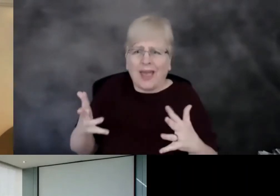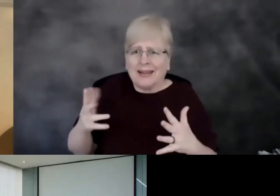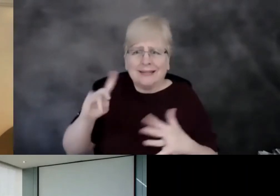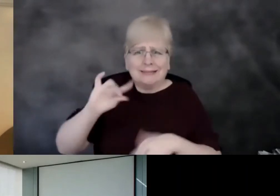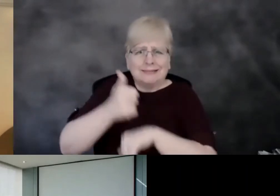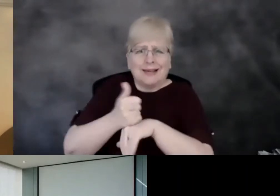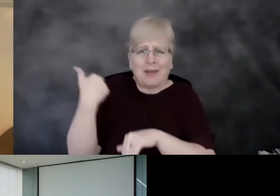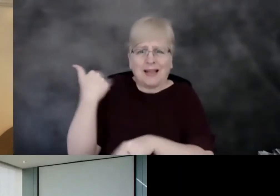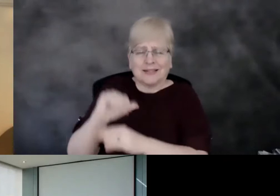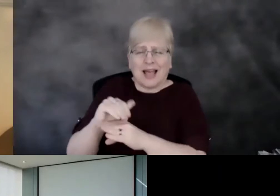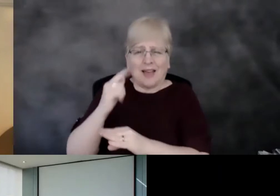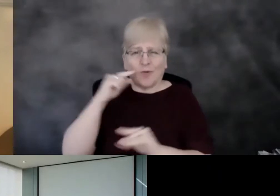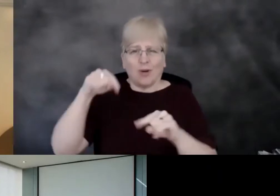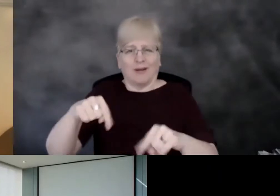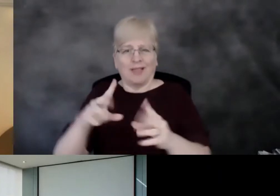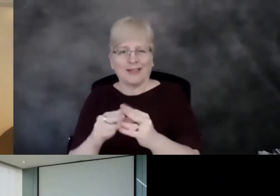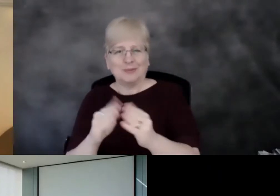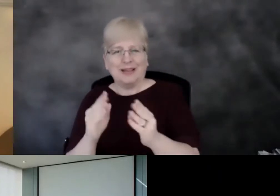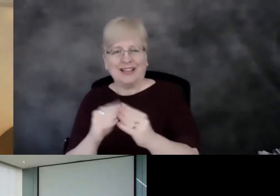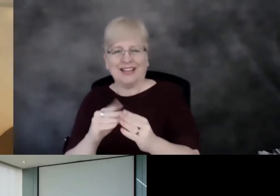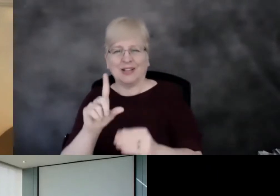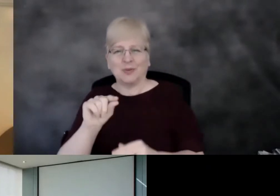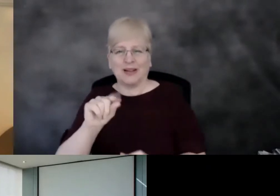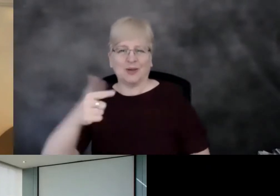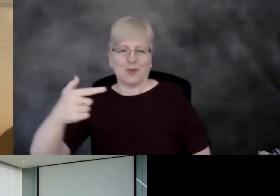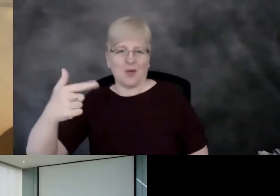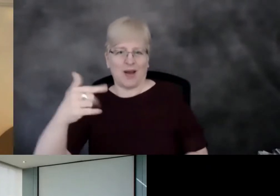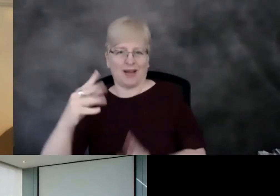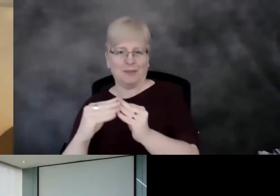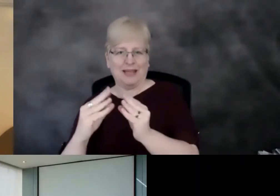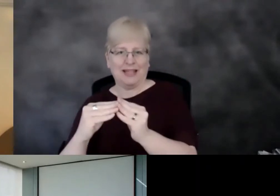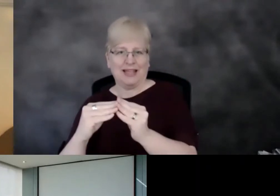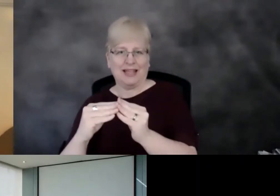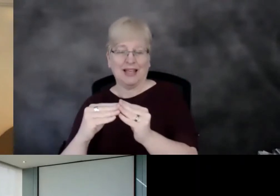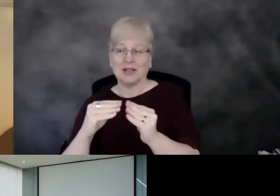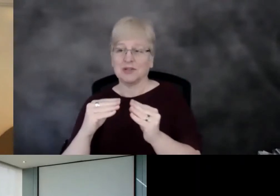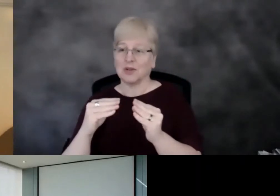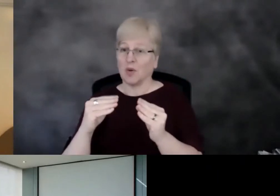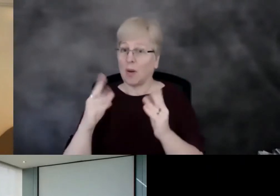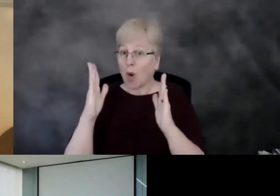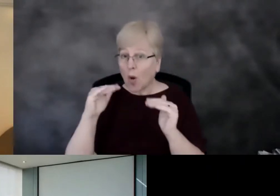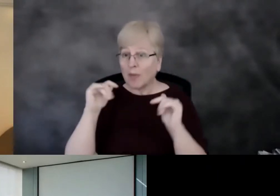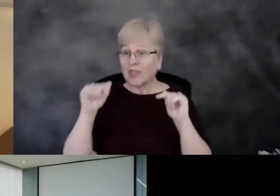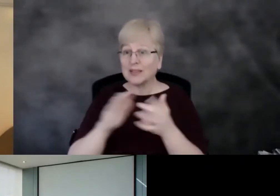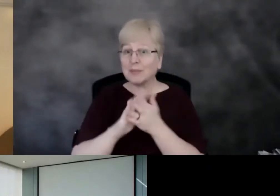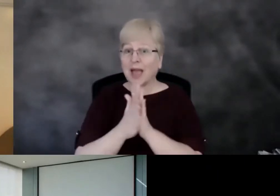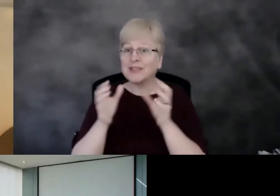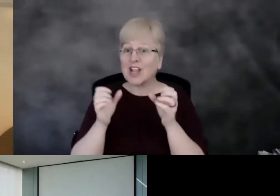16:15:49 And hopefully this is a point of an opportunity that AERA is providing for